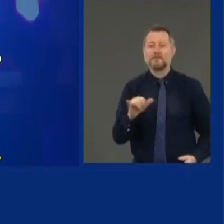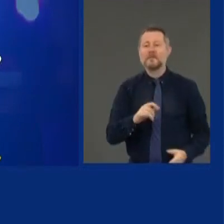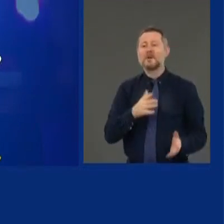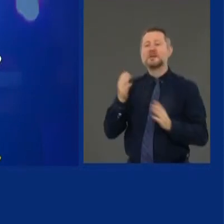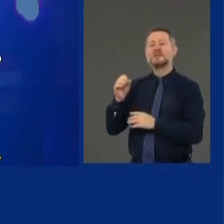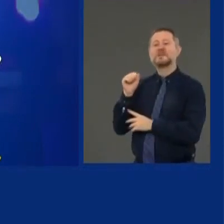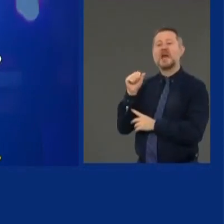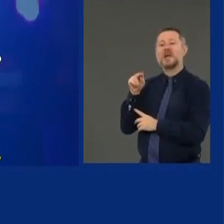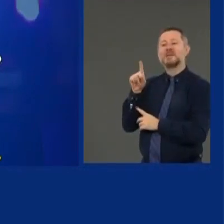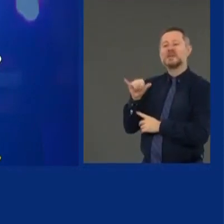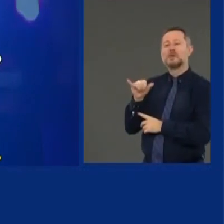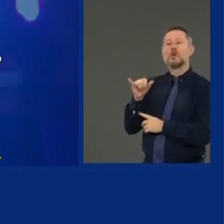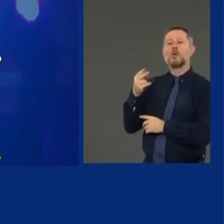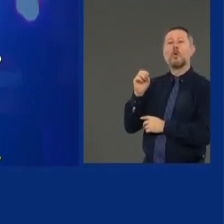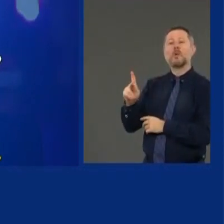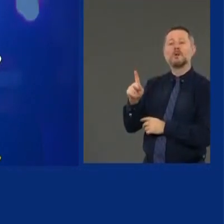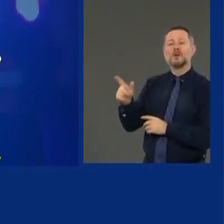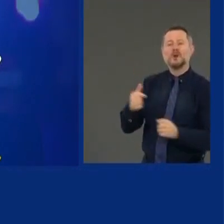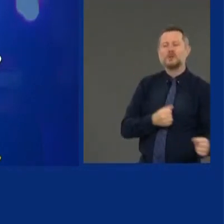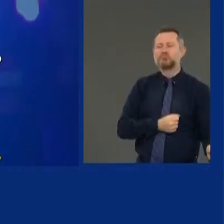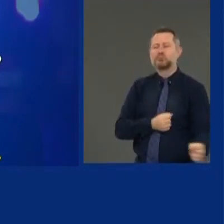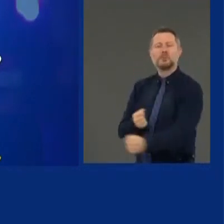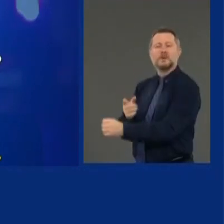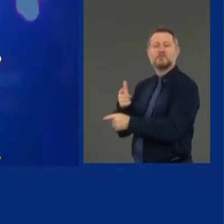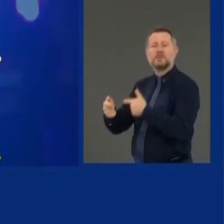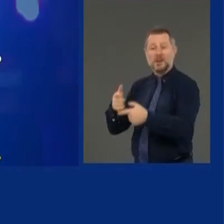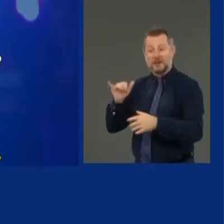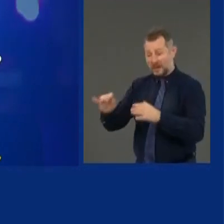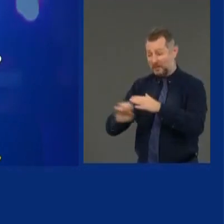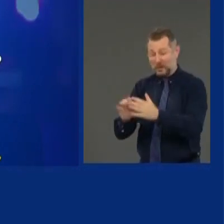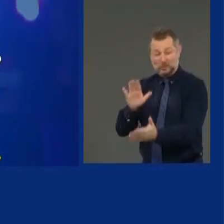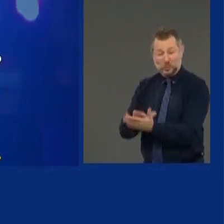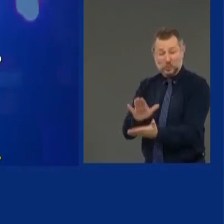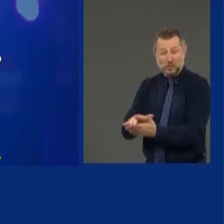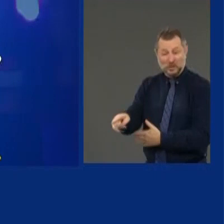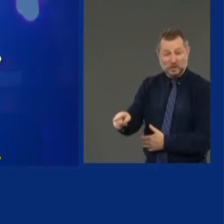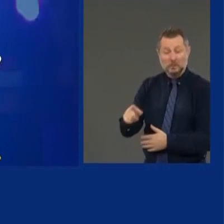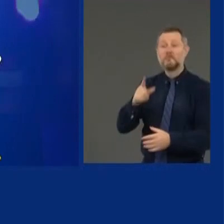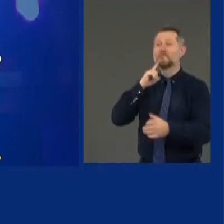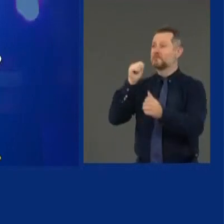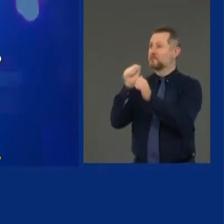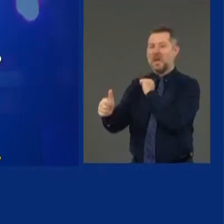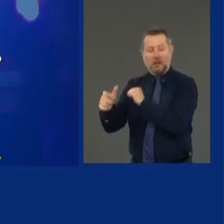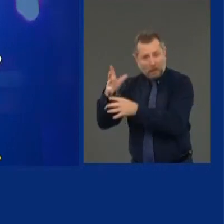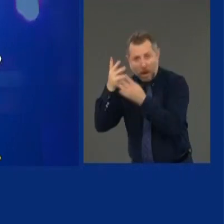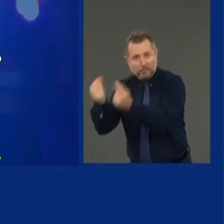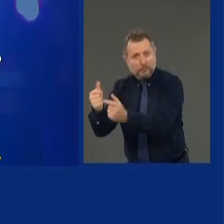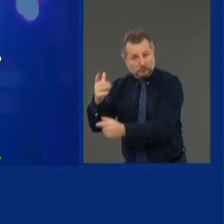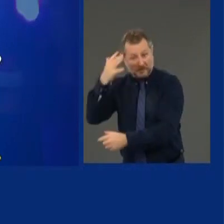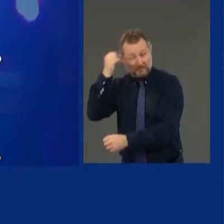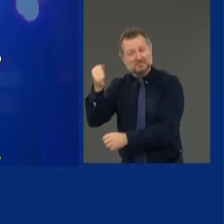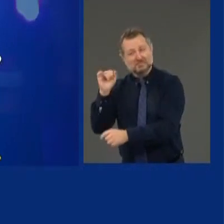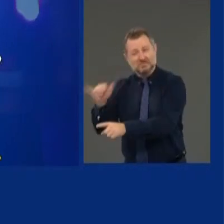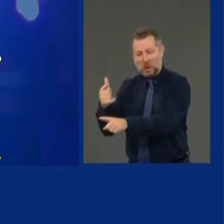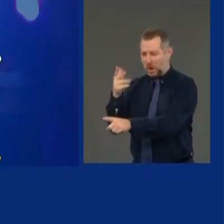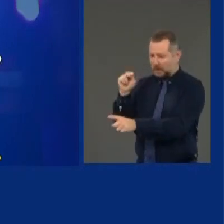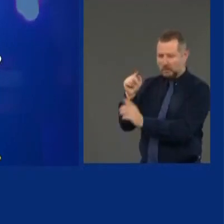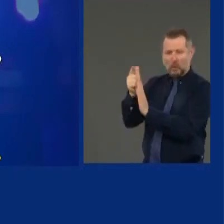MAKE CHANGE THE NATION SAW